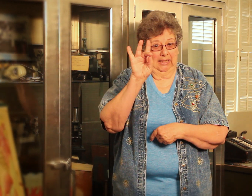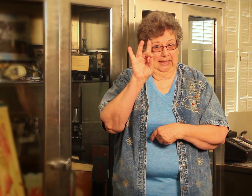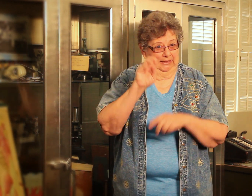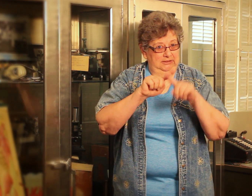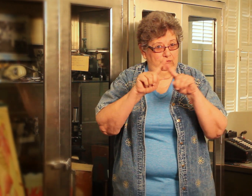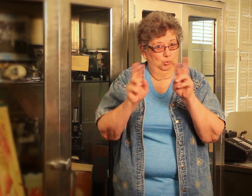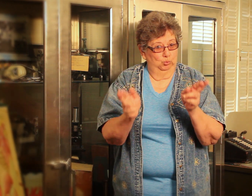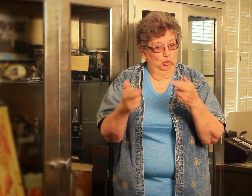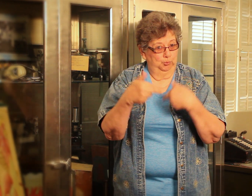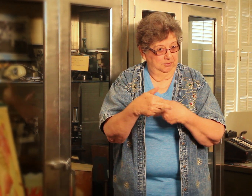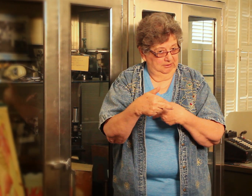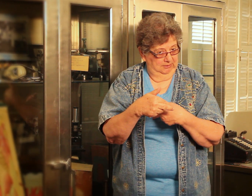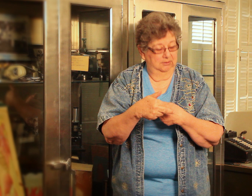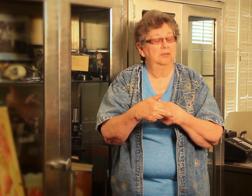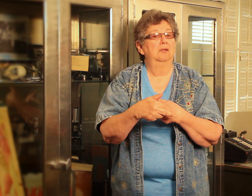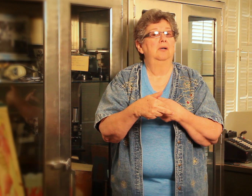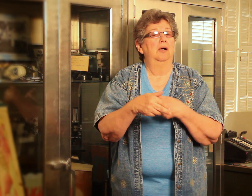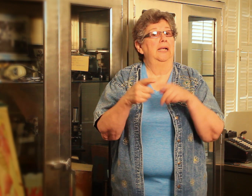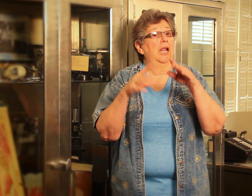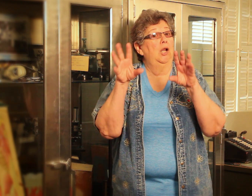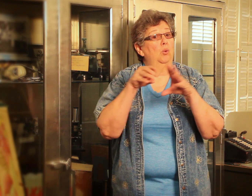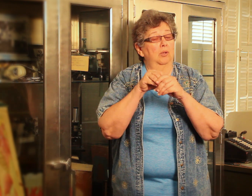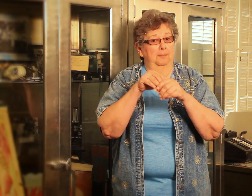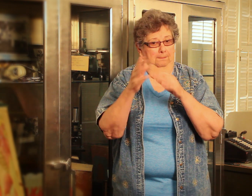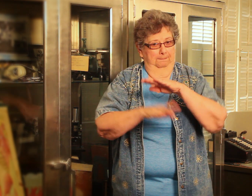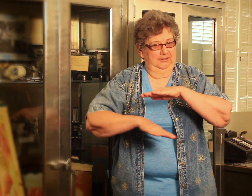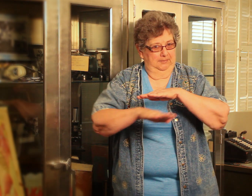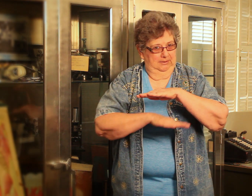It has 8 different rooms which includes the basement.